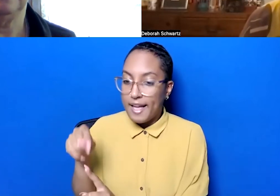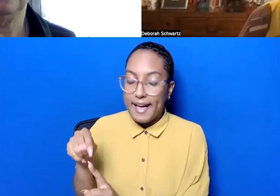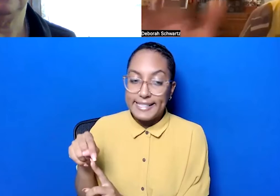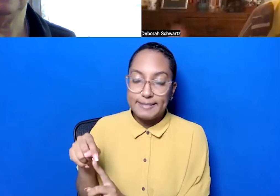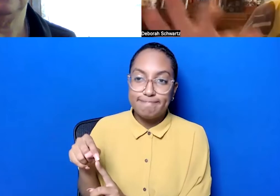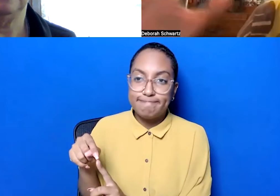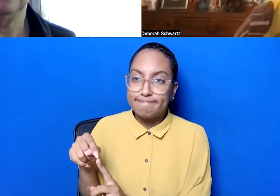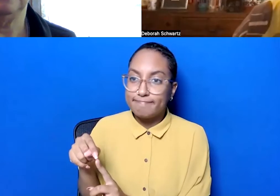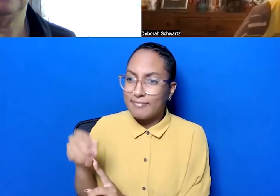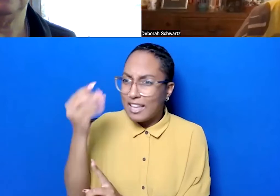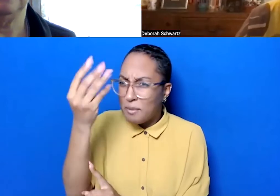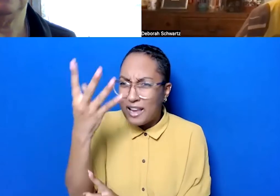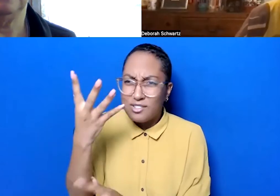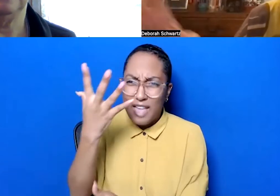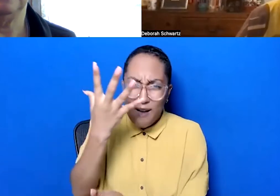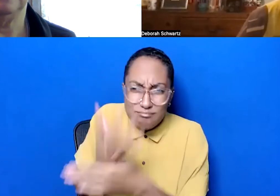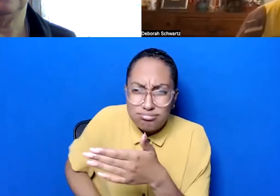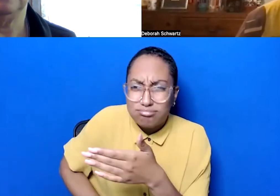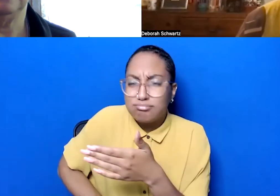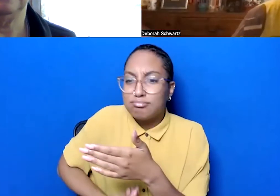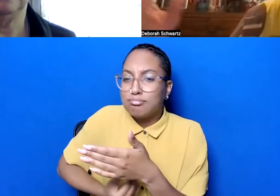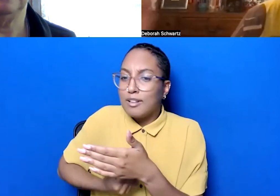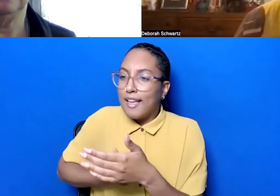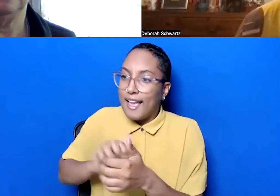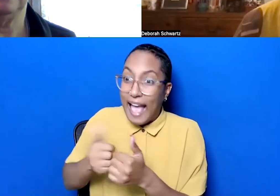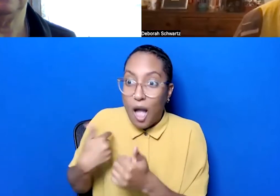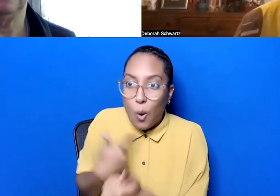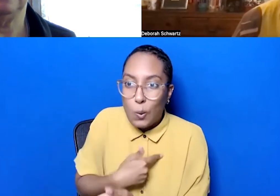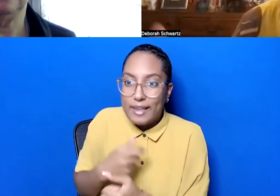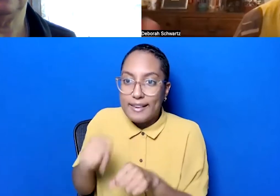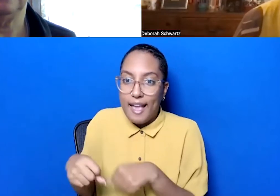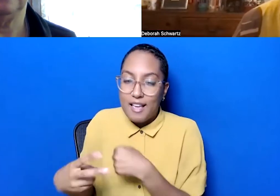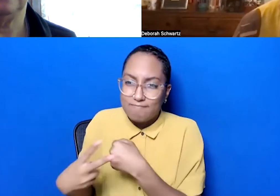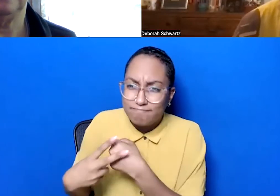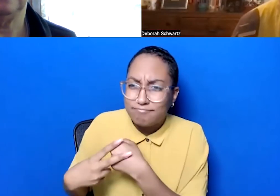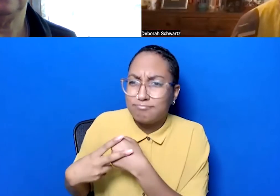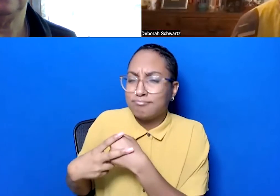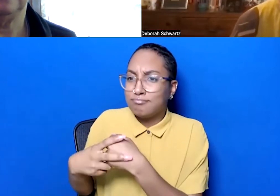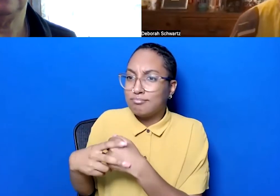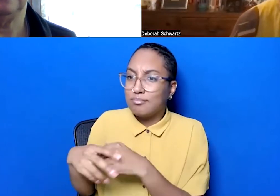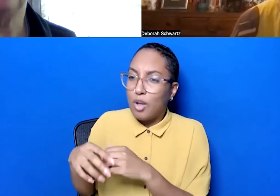information in the form of recordings in the indigenous cultures that he's dealing with